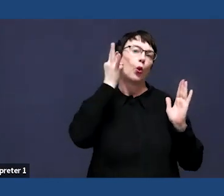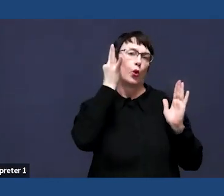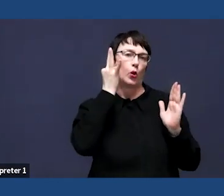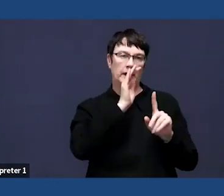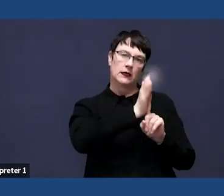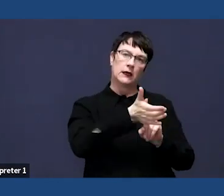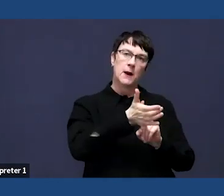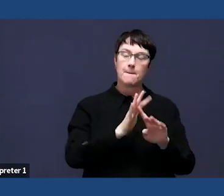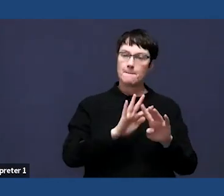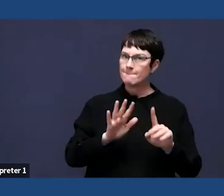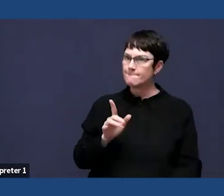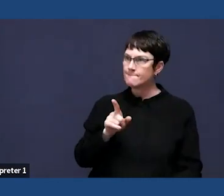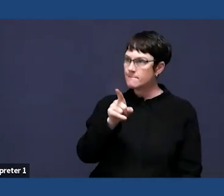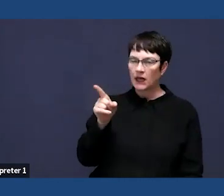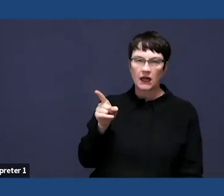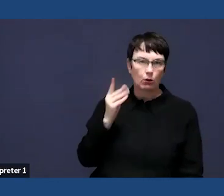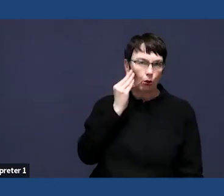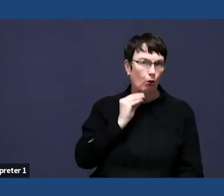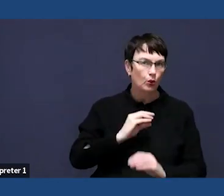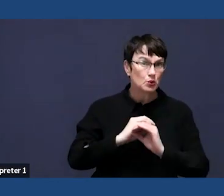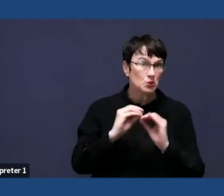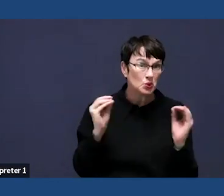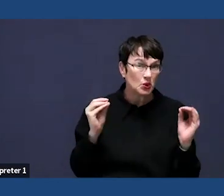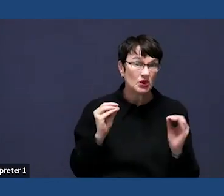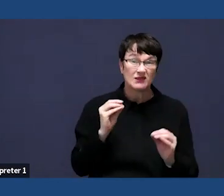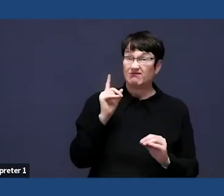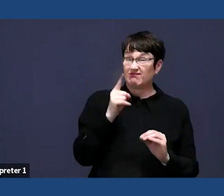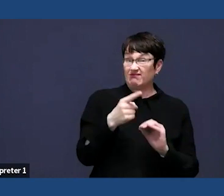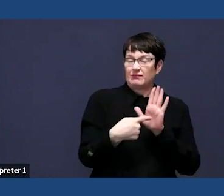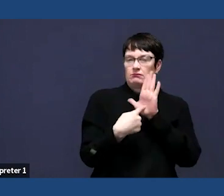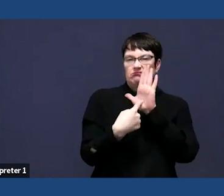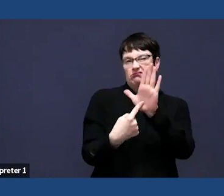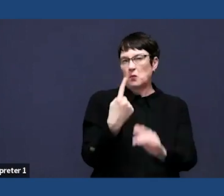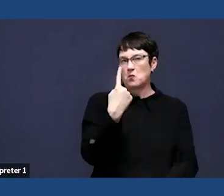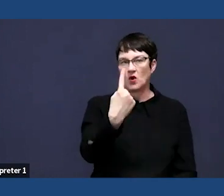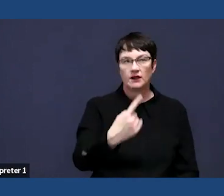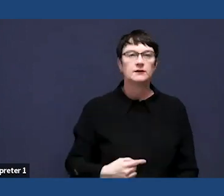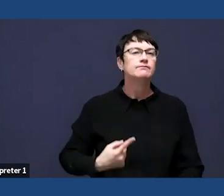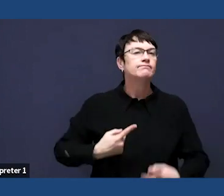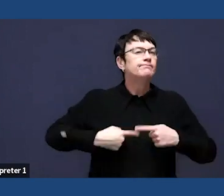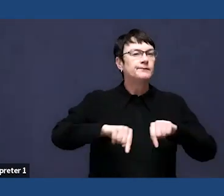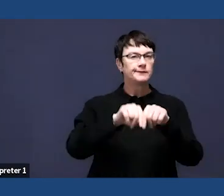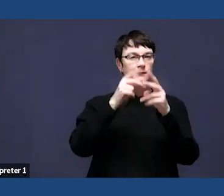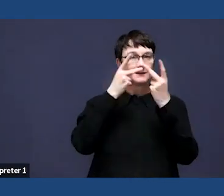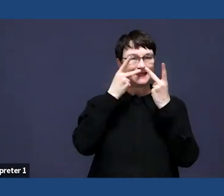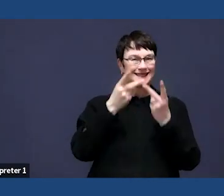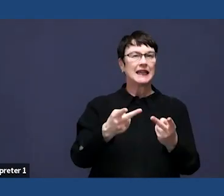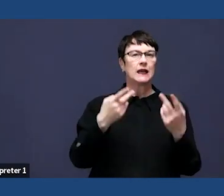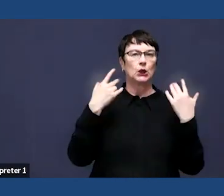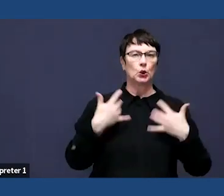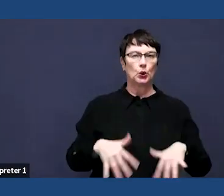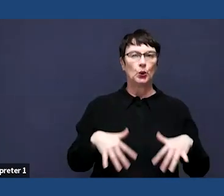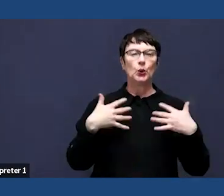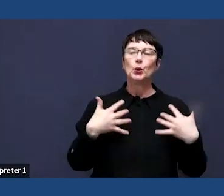It's a framework that older person's rights require specific elaboration.